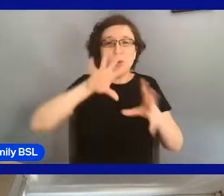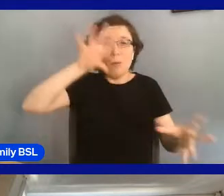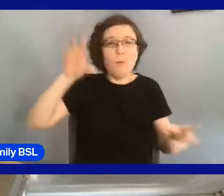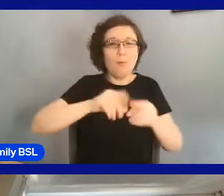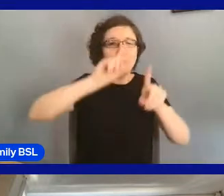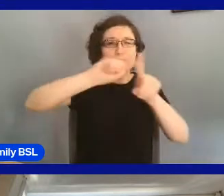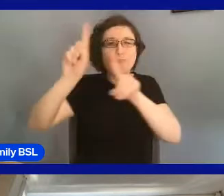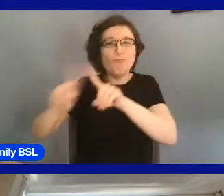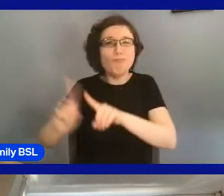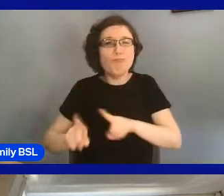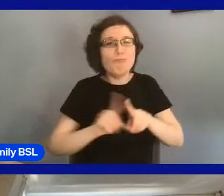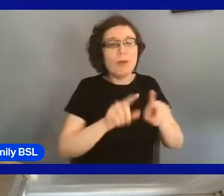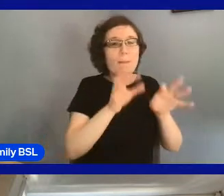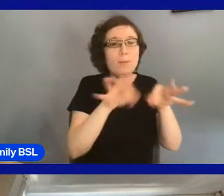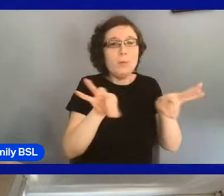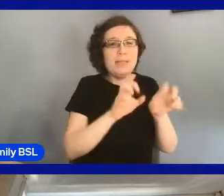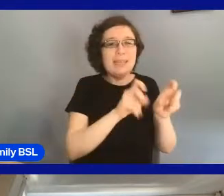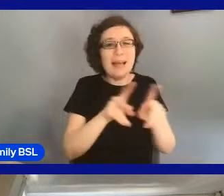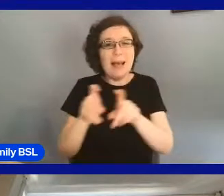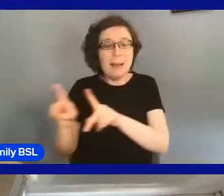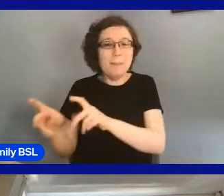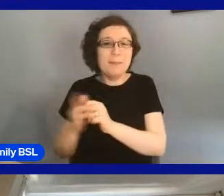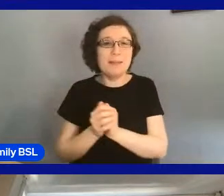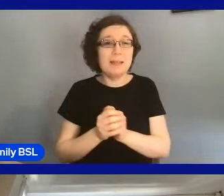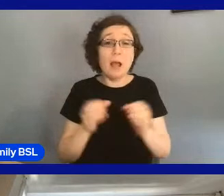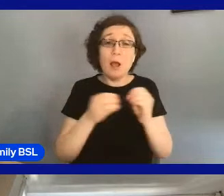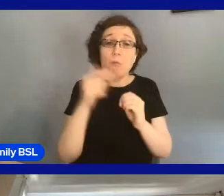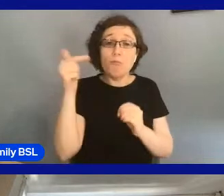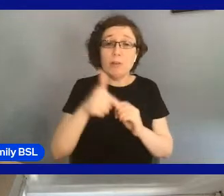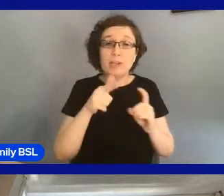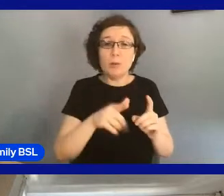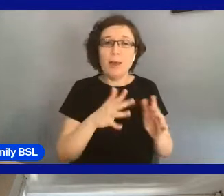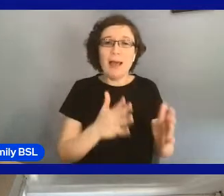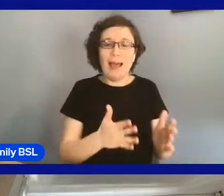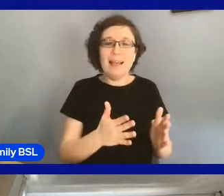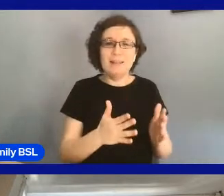That ranges from stories from the nineteen thirties all the way to contemporary artists.